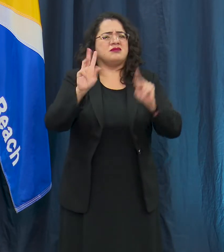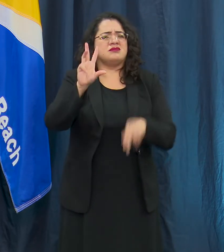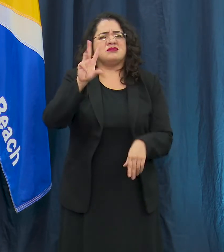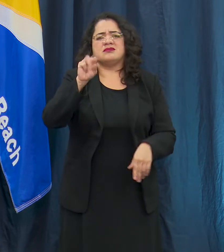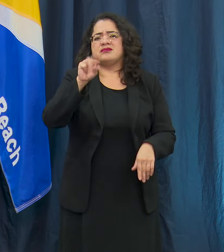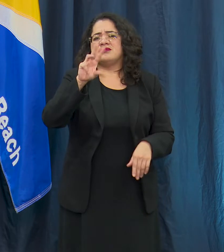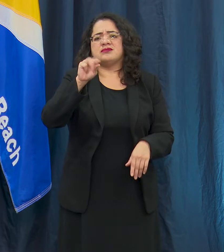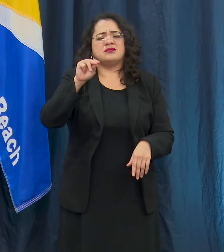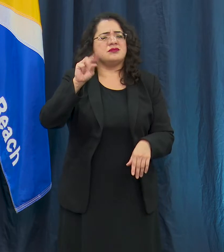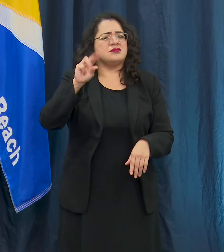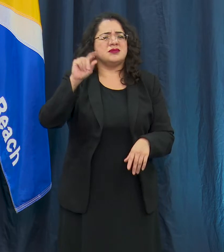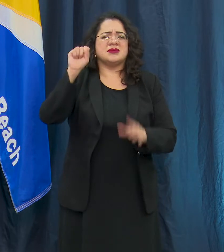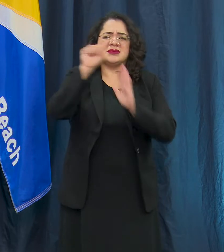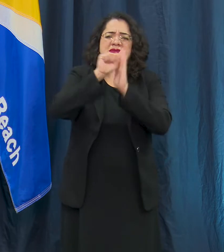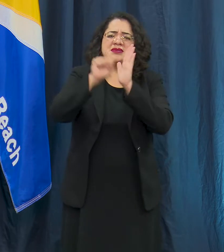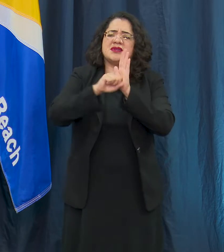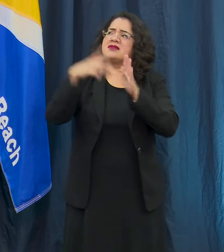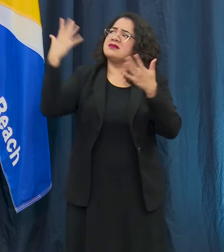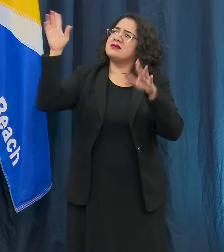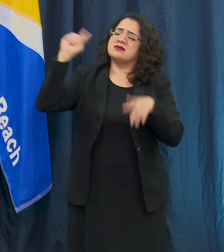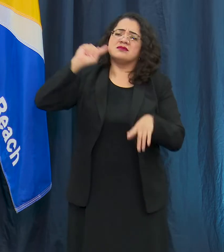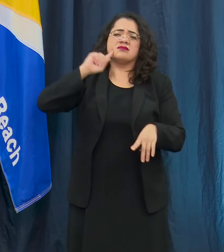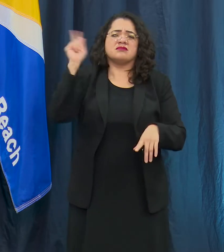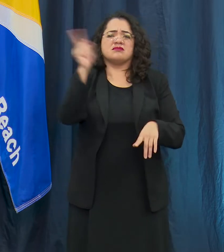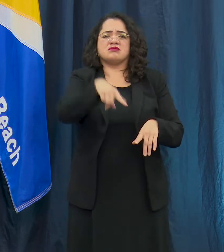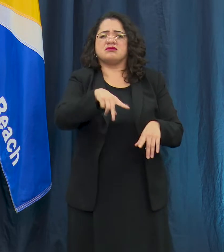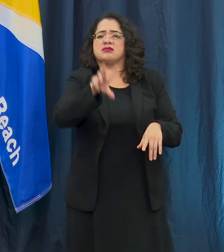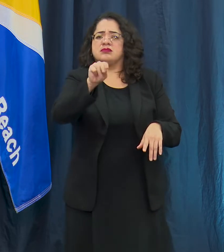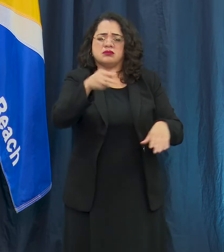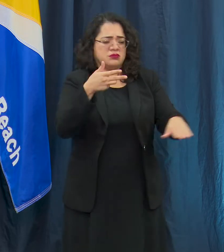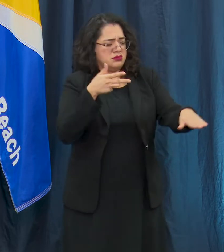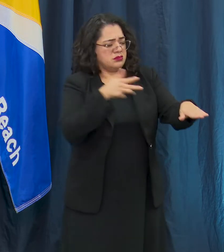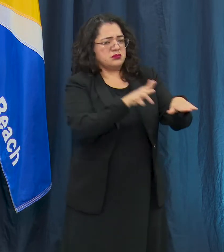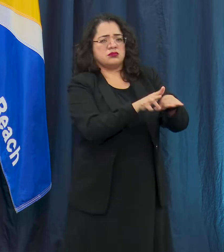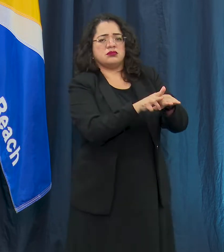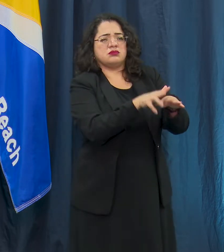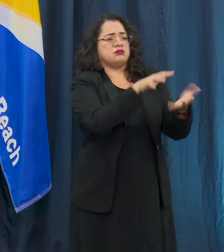open but only curbside pickup and so we know that retailers are gonna need to be